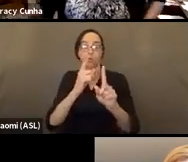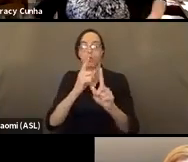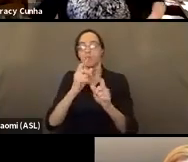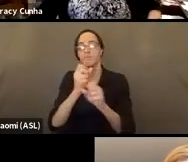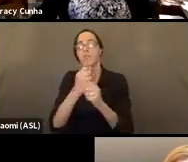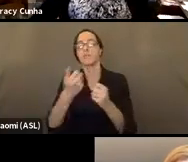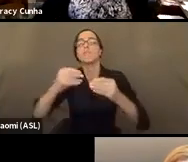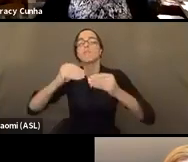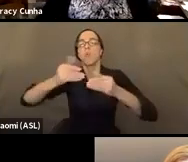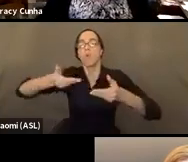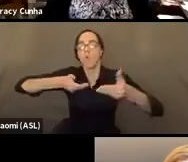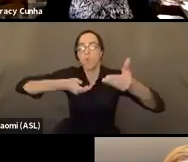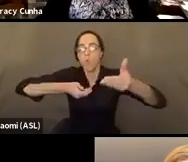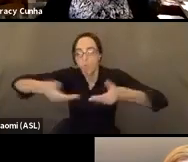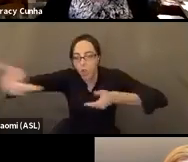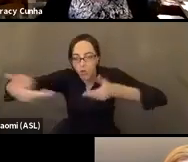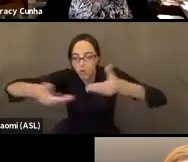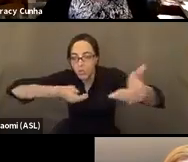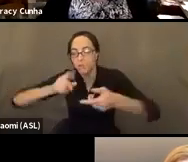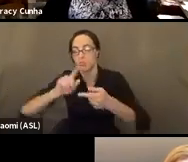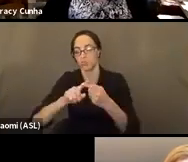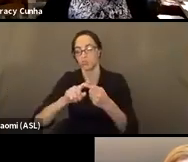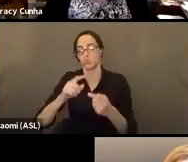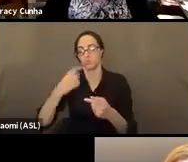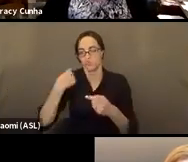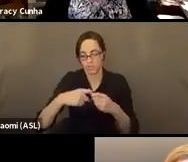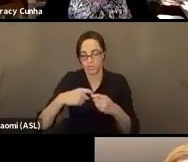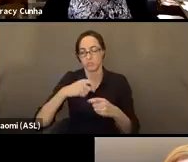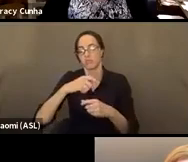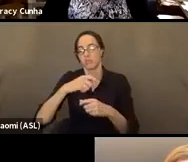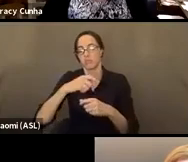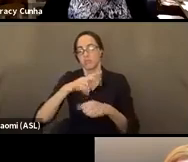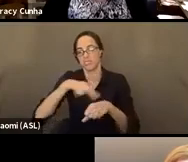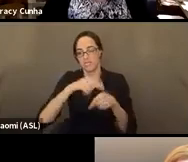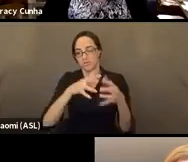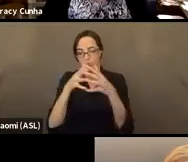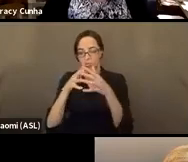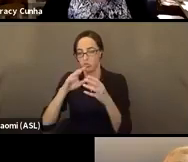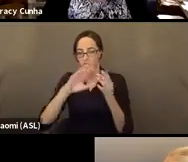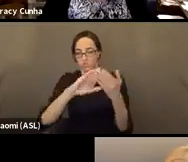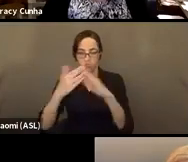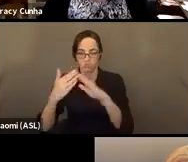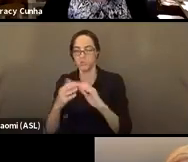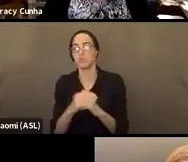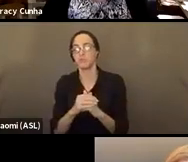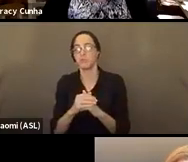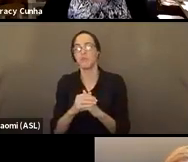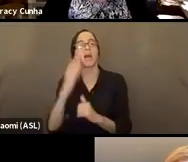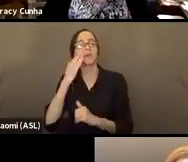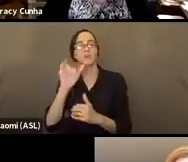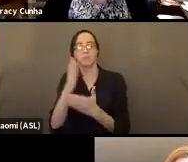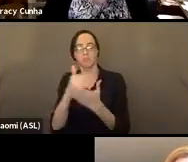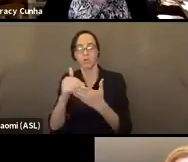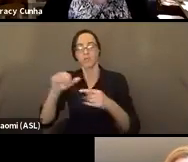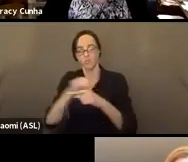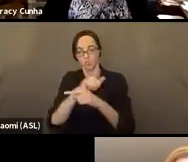know that's part of the training process with the human services department as well you know